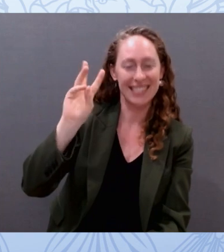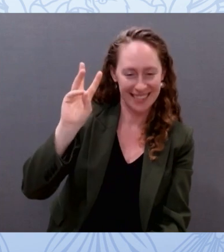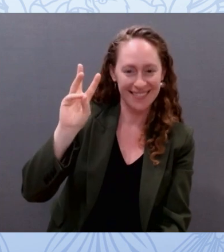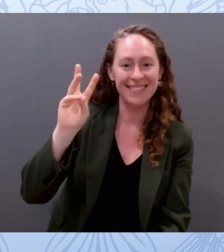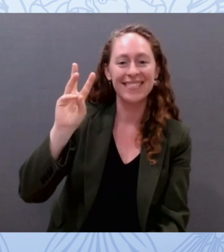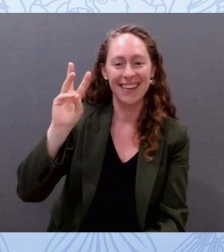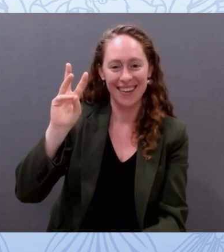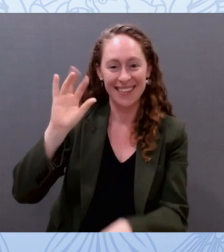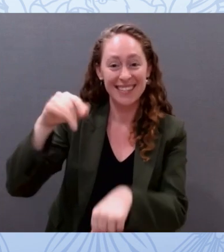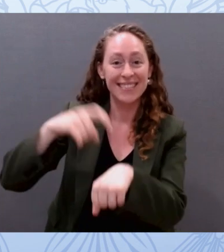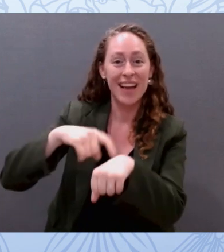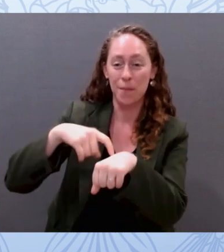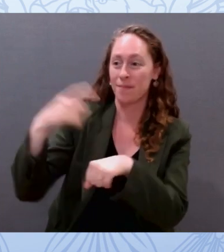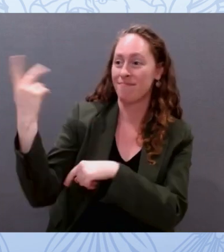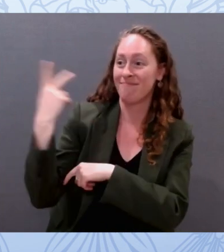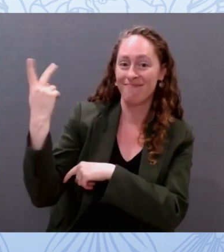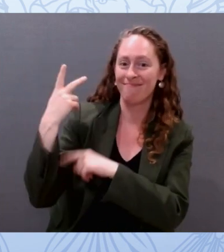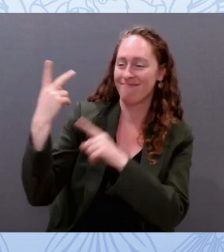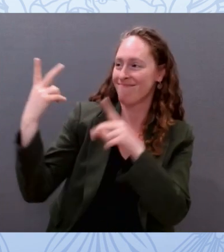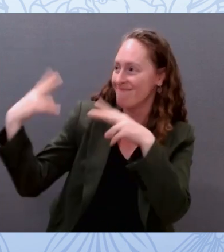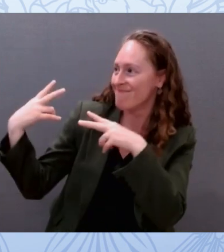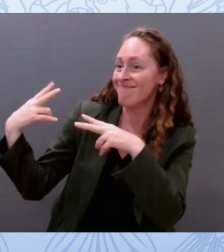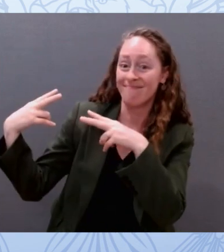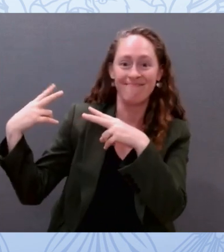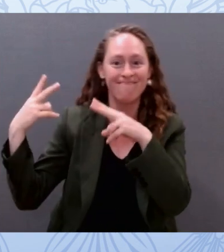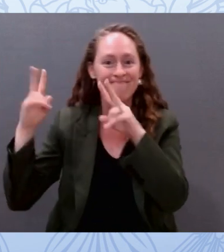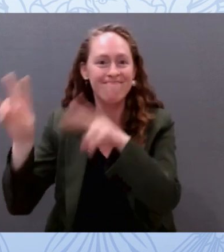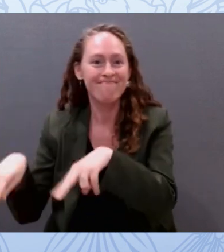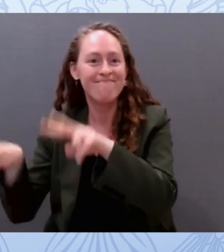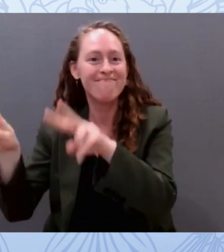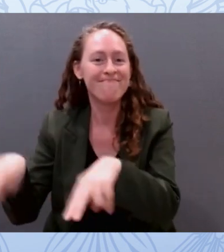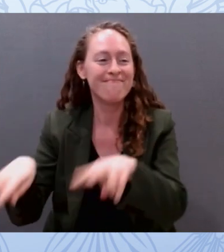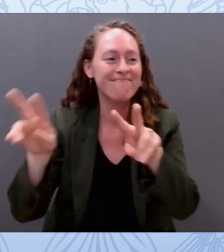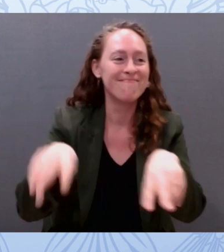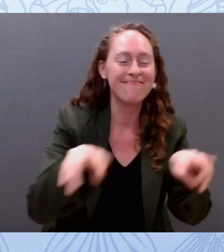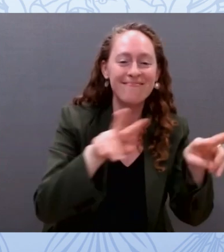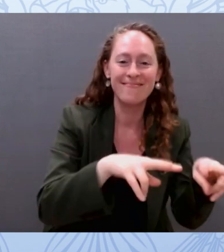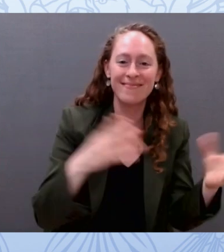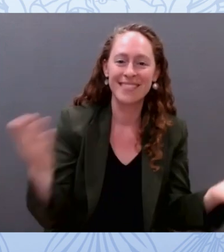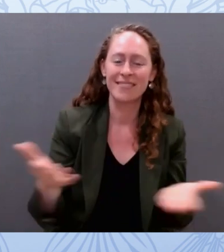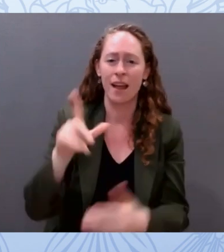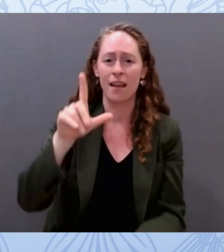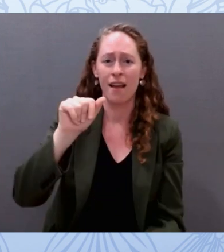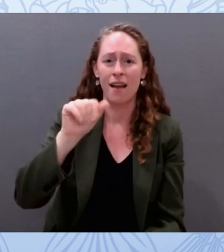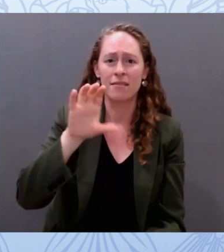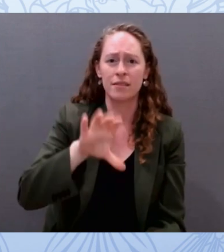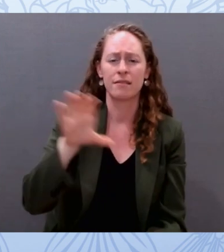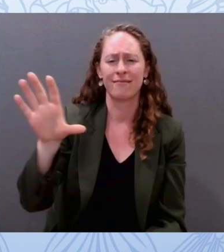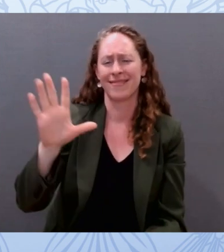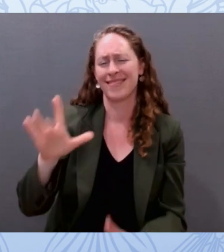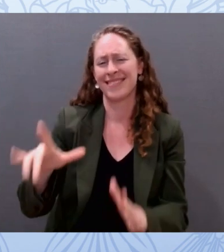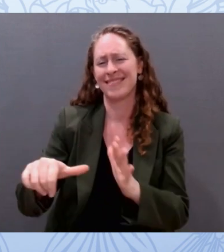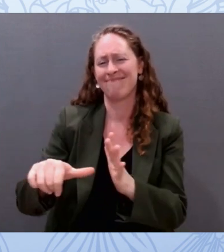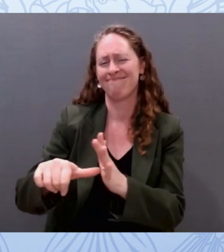and the energy was just so incredible that day, and it's because the city of Los Angeles